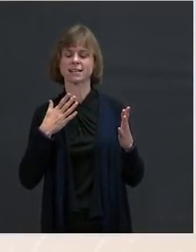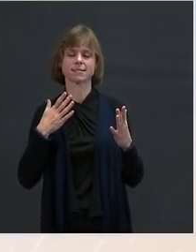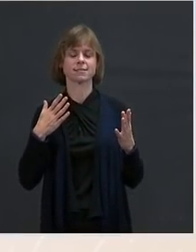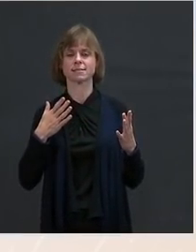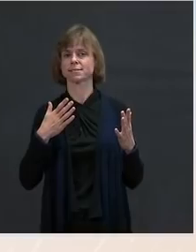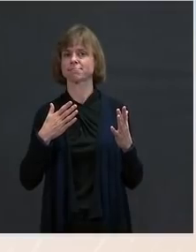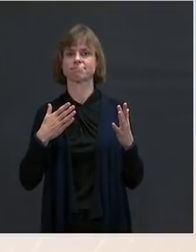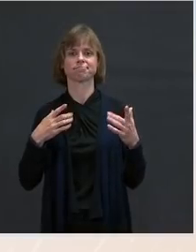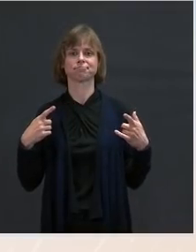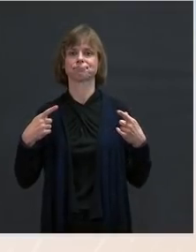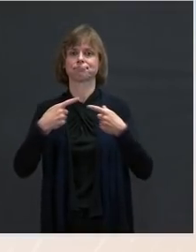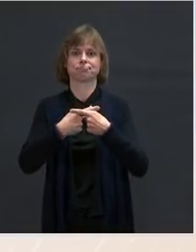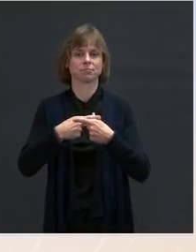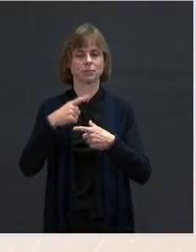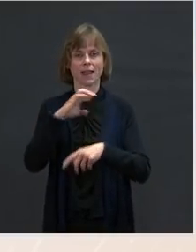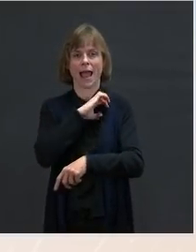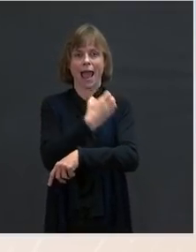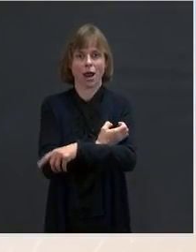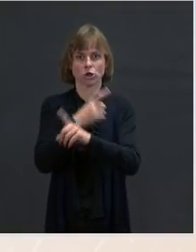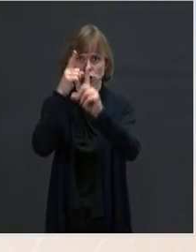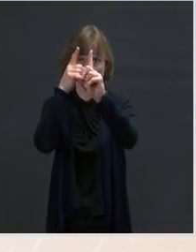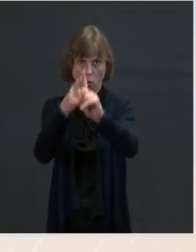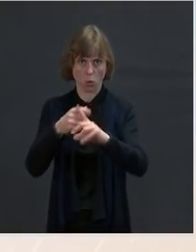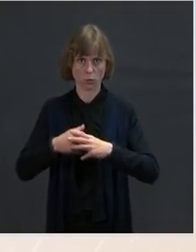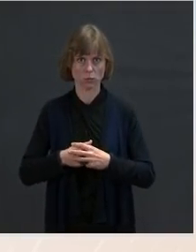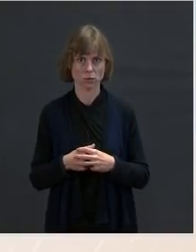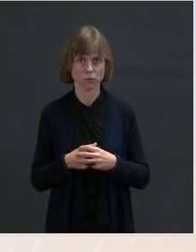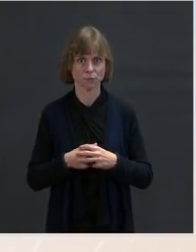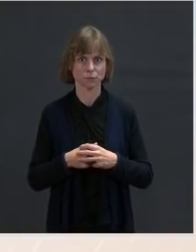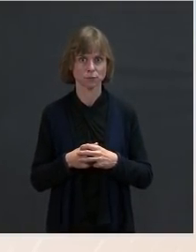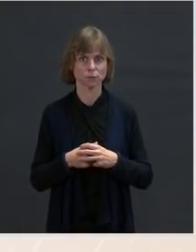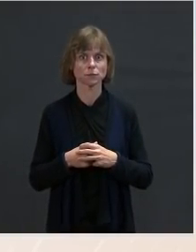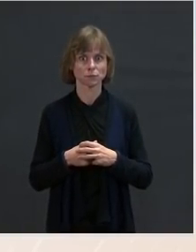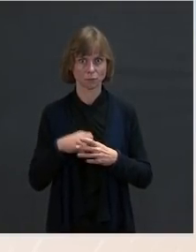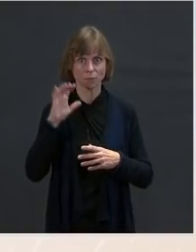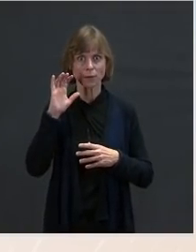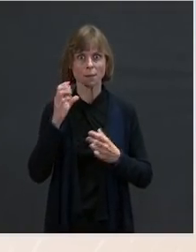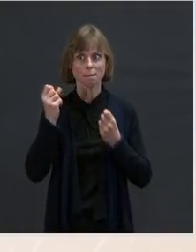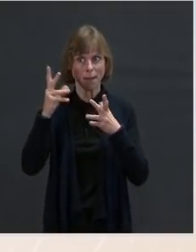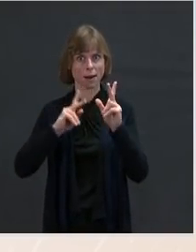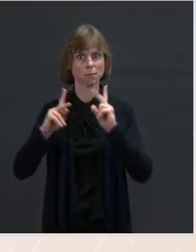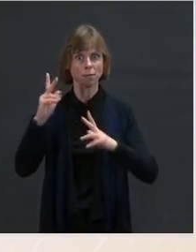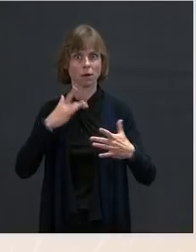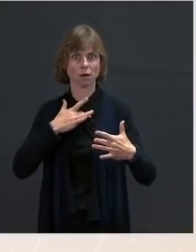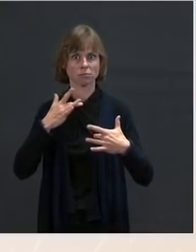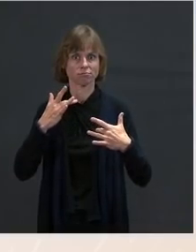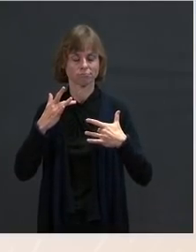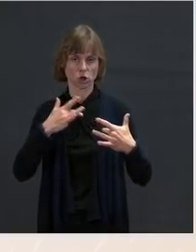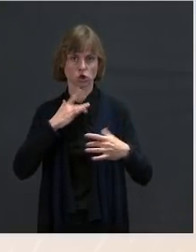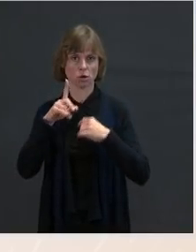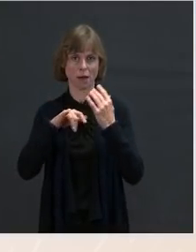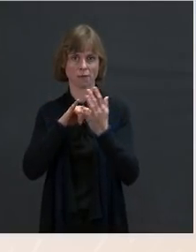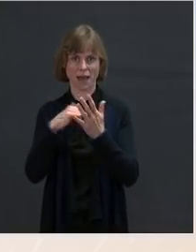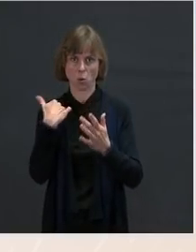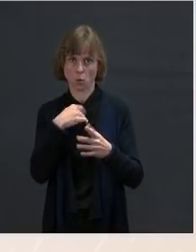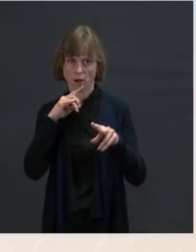that many of the individuals you mentioned have expressed. We're continuing to monitor activity to complete